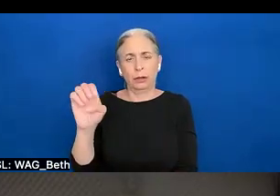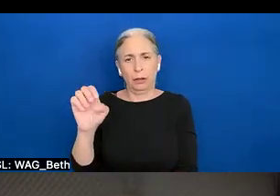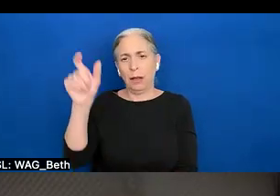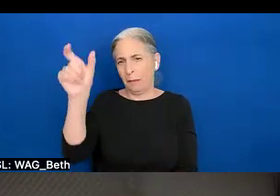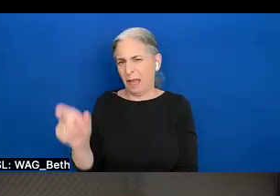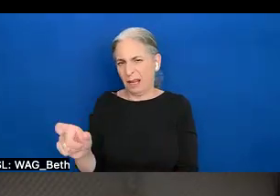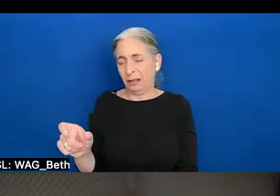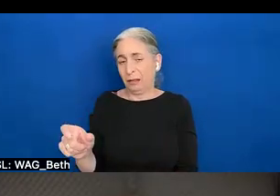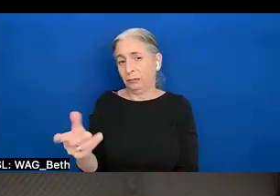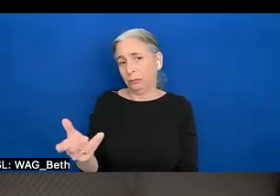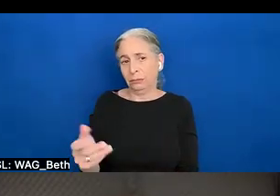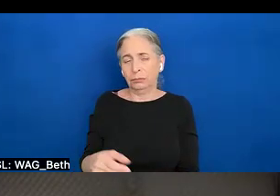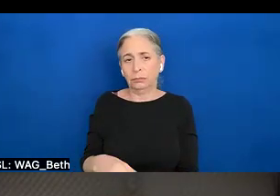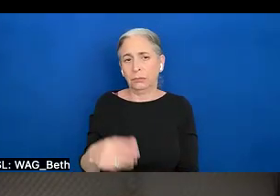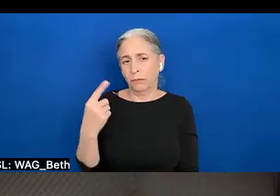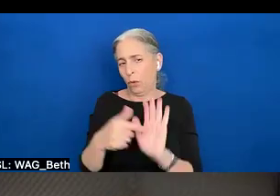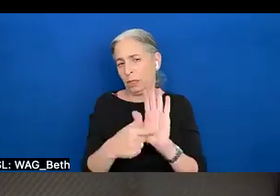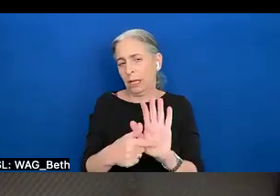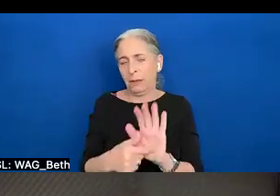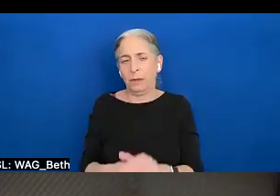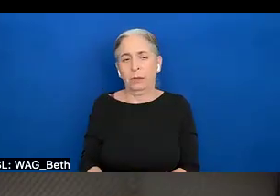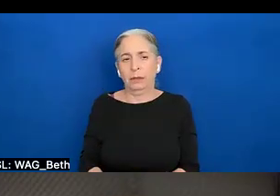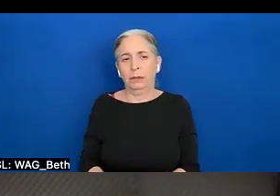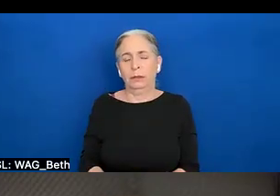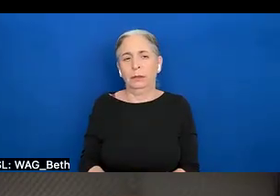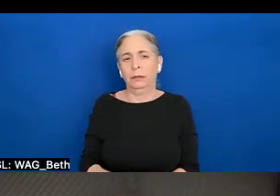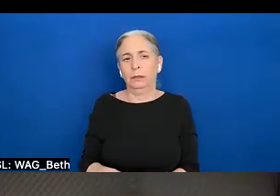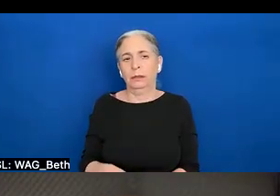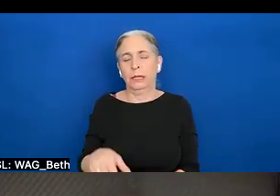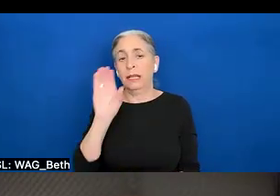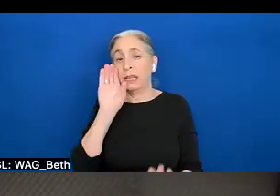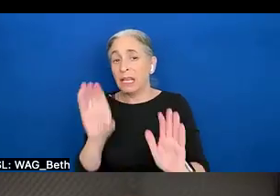take a text frame or an image frame, or an object of